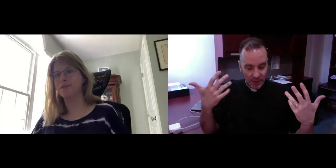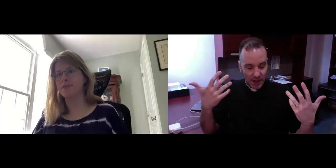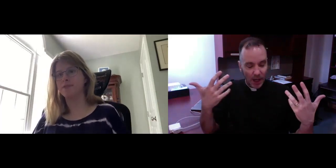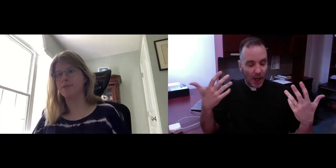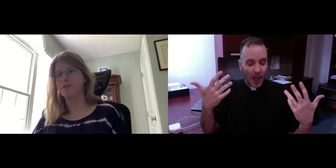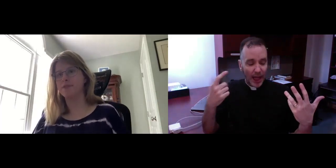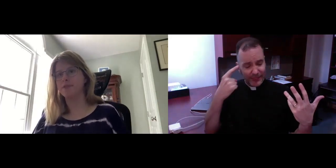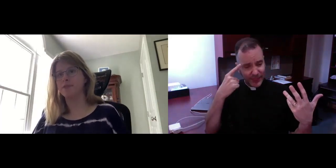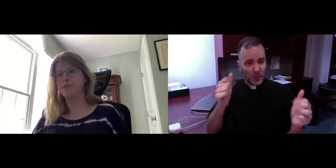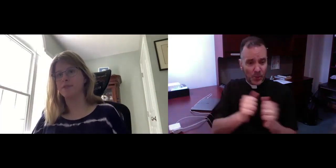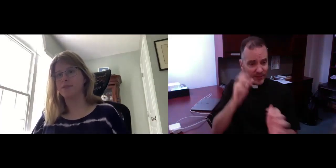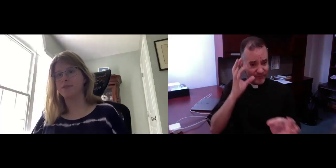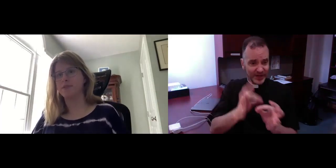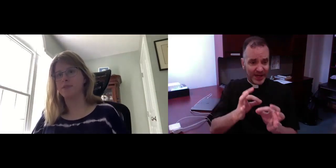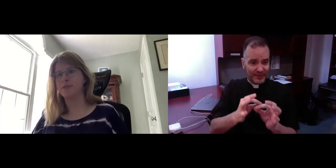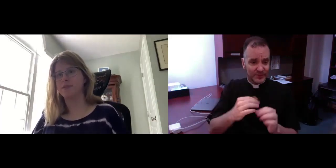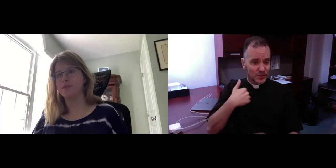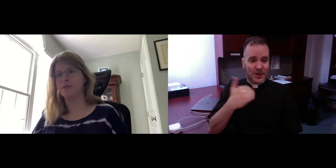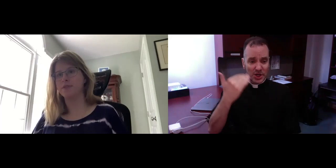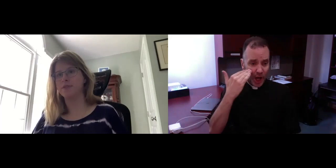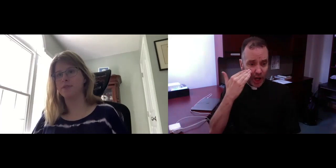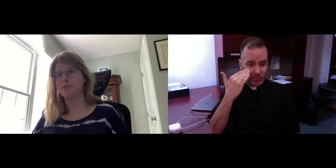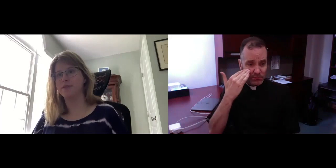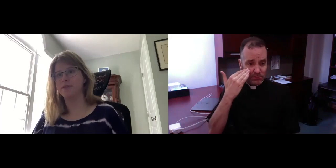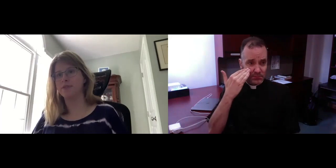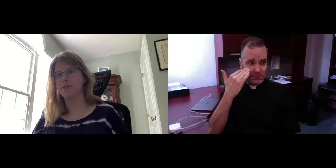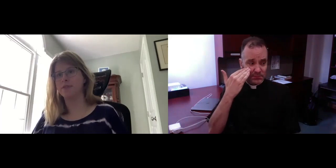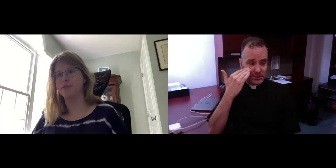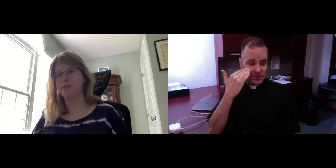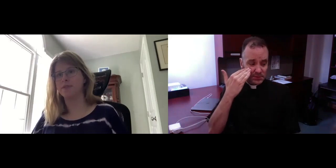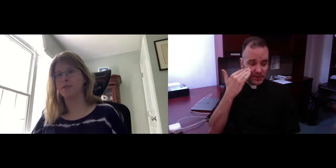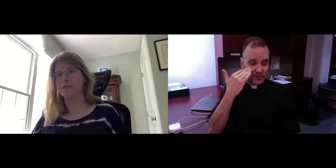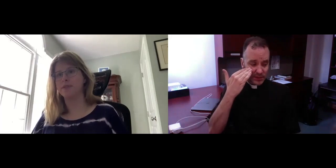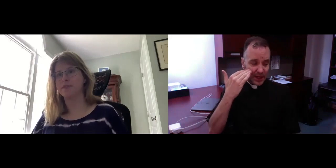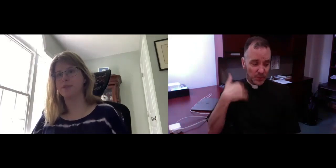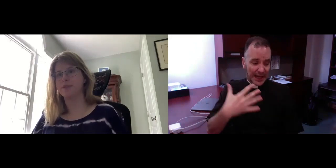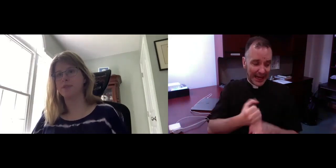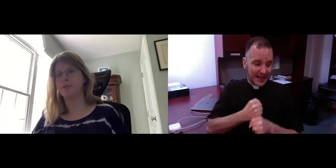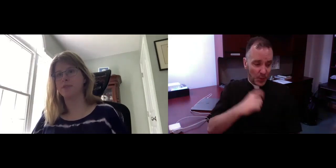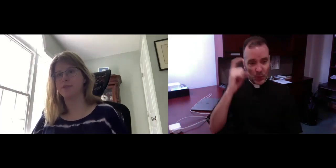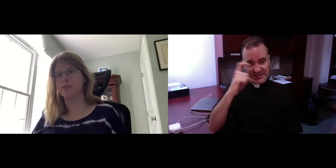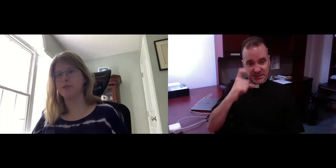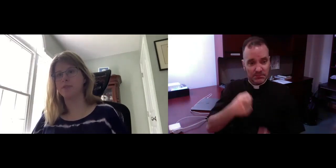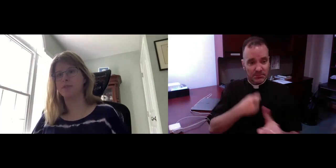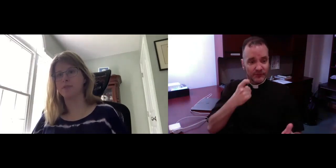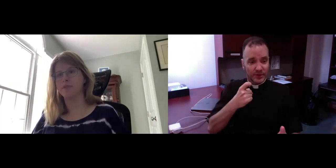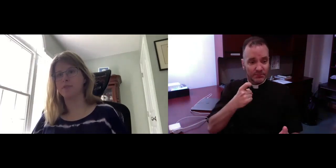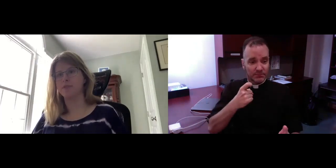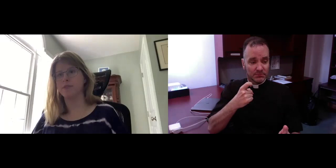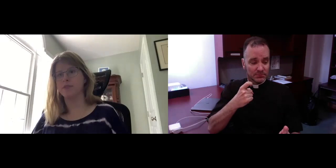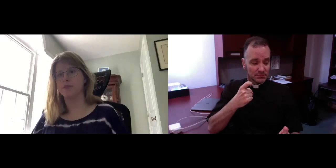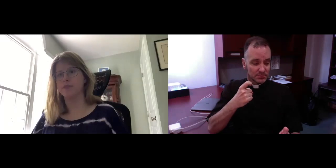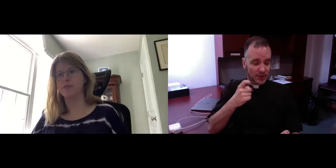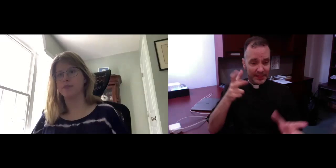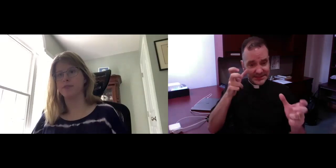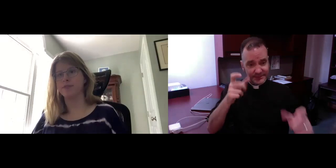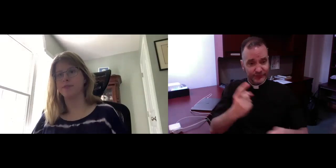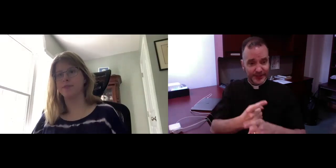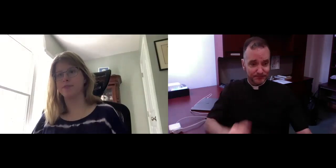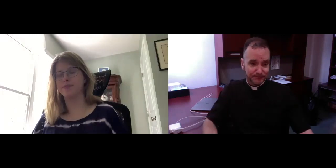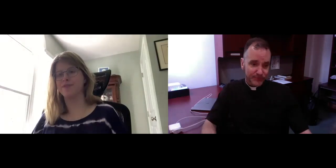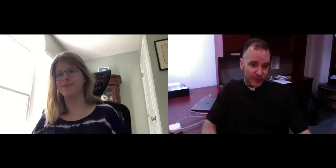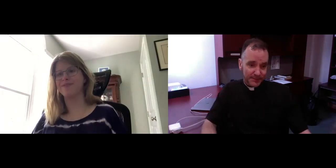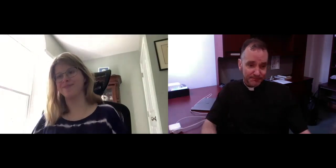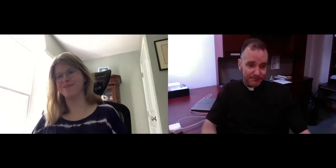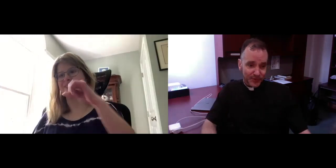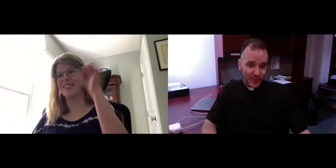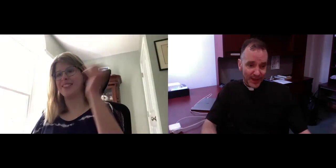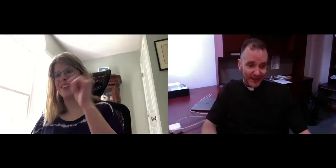I think that with faith we know that we can get wisdom from listening to each